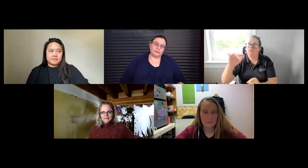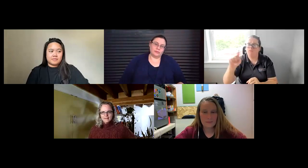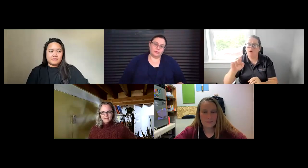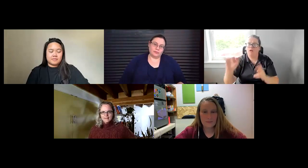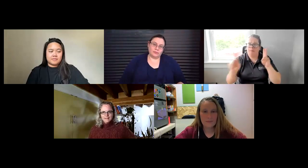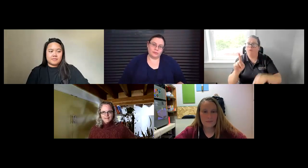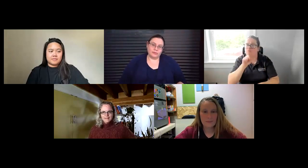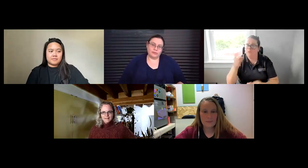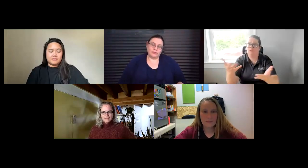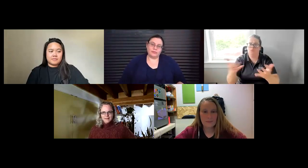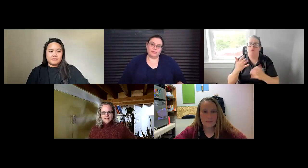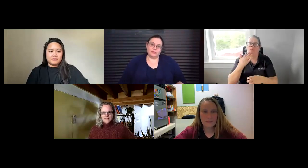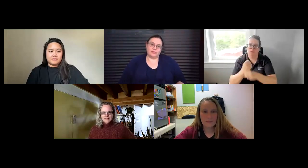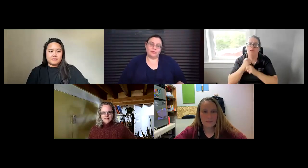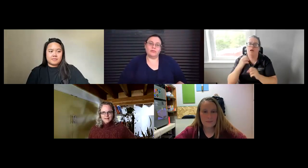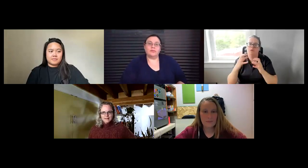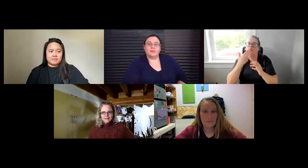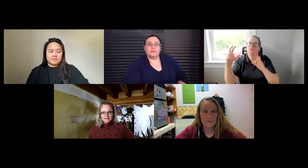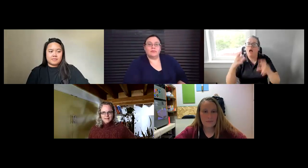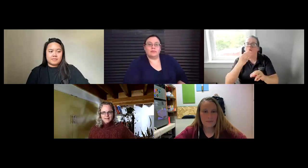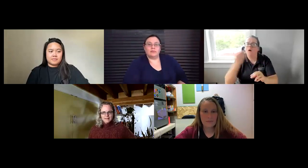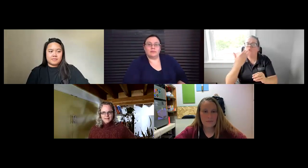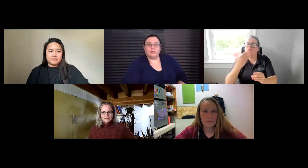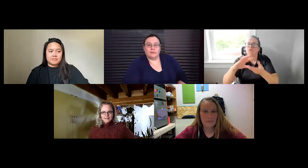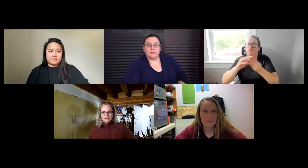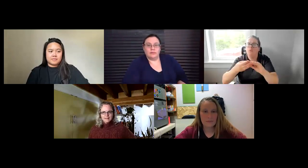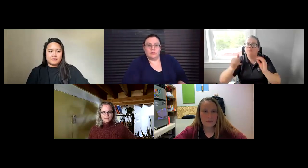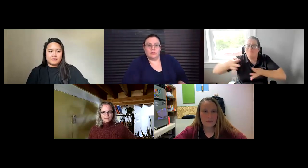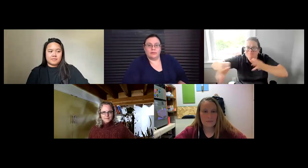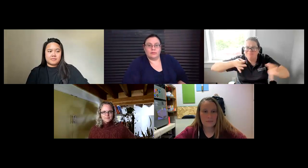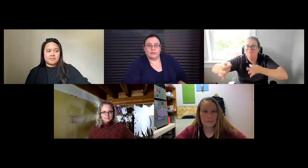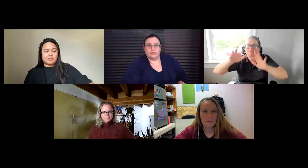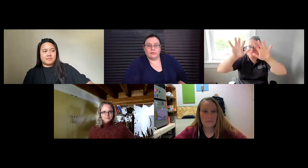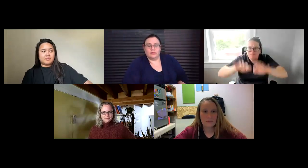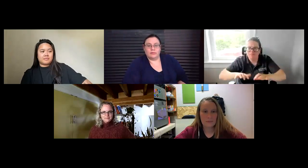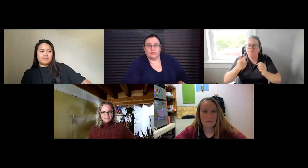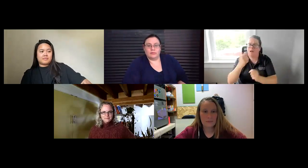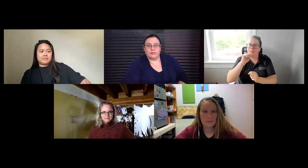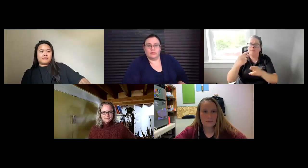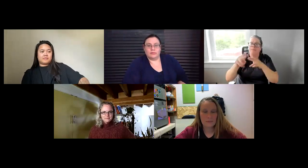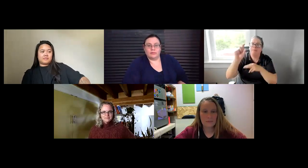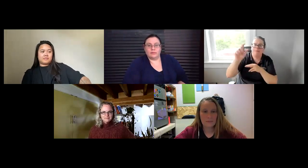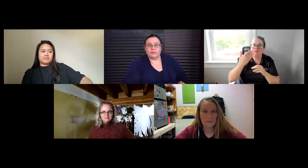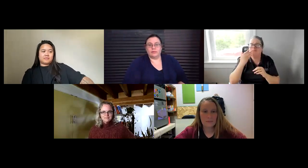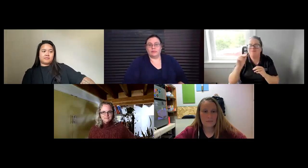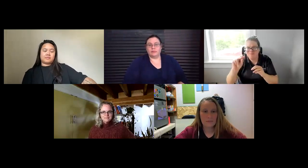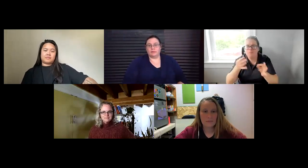And again, good prices people want to get and it is a good story is important, as well.